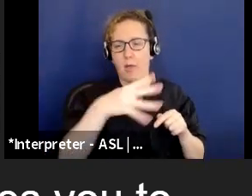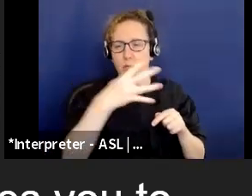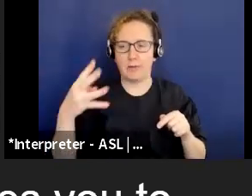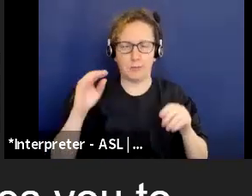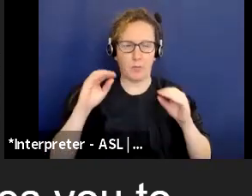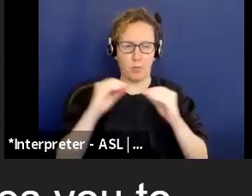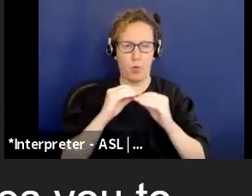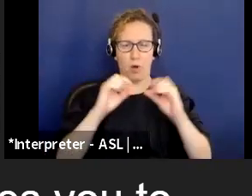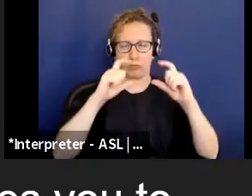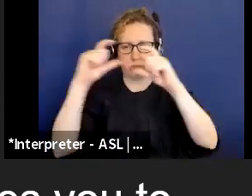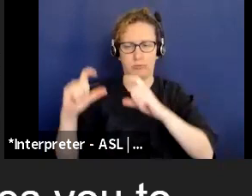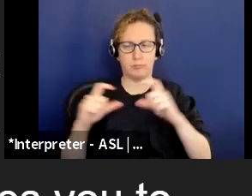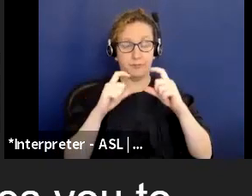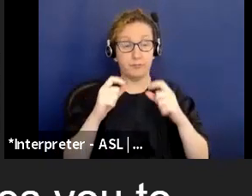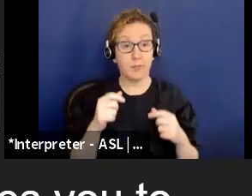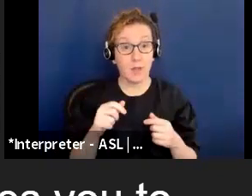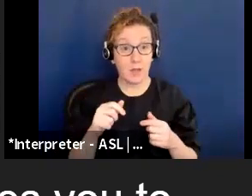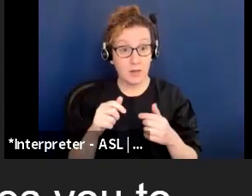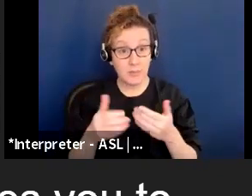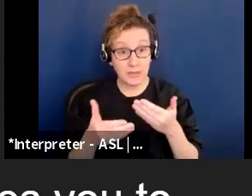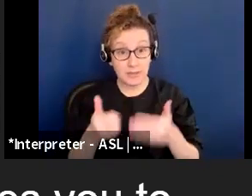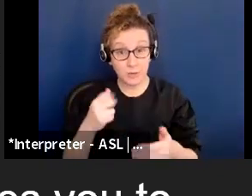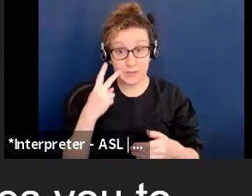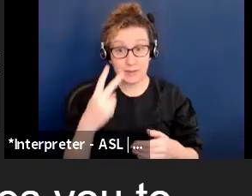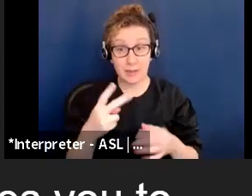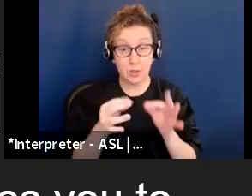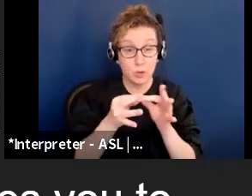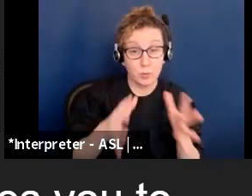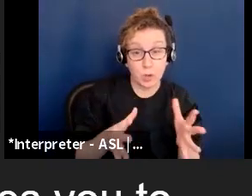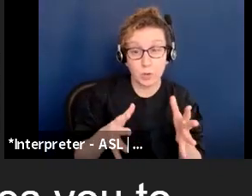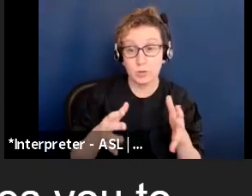to make it so you can see the interpreters and speakers at any time.